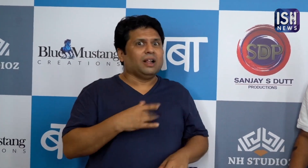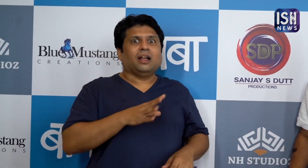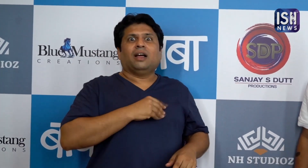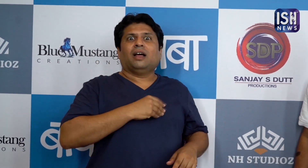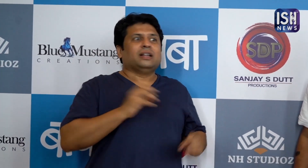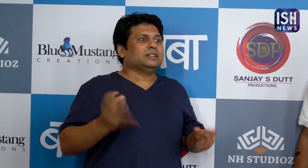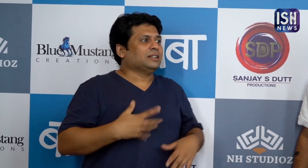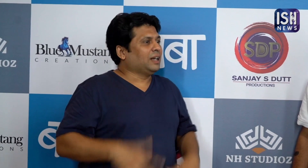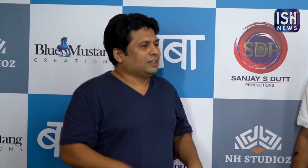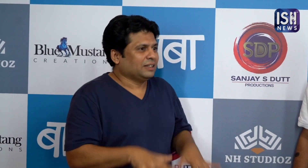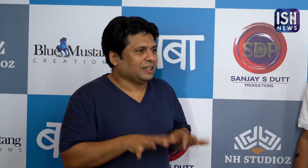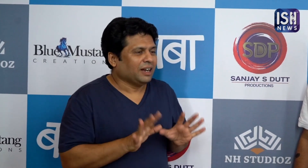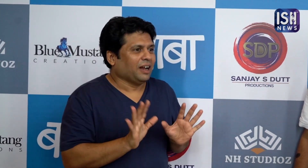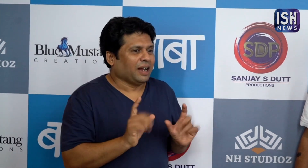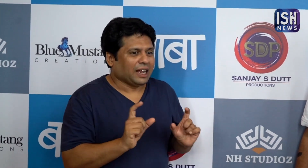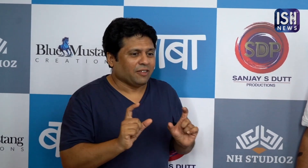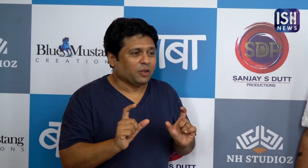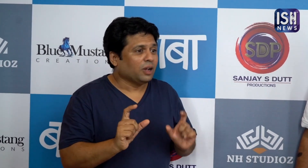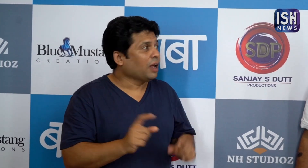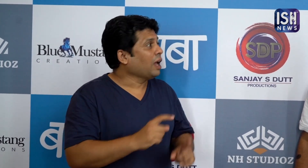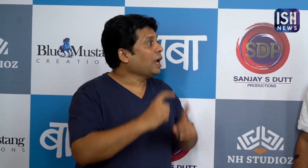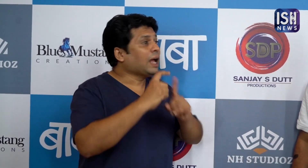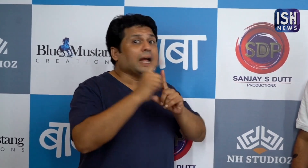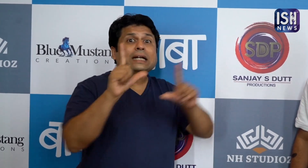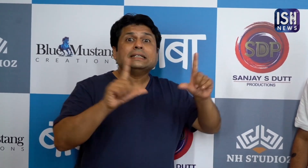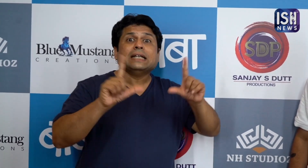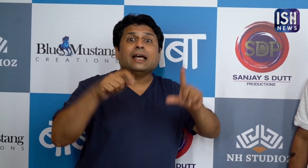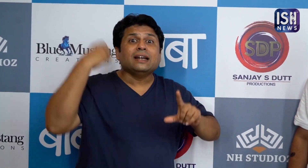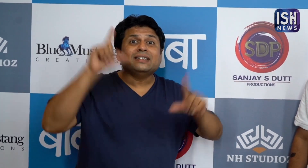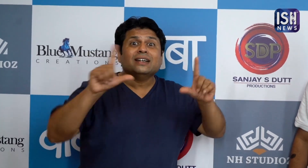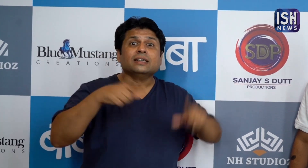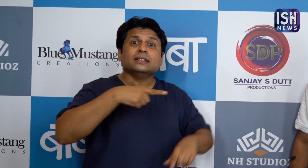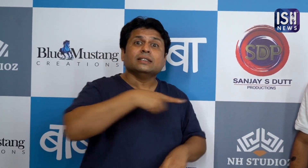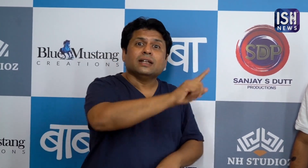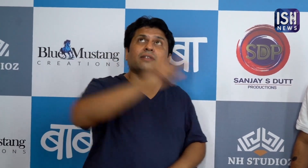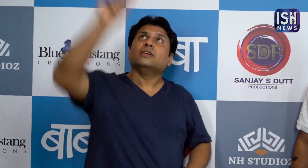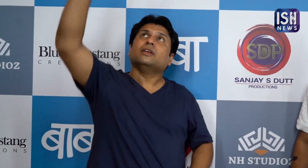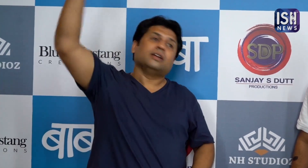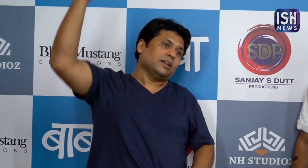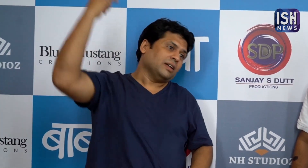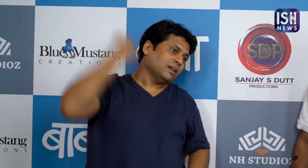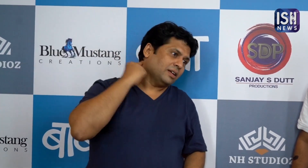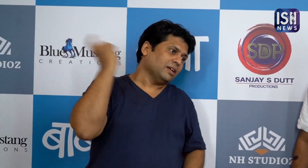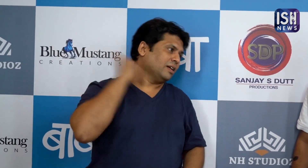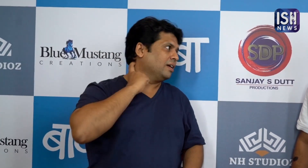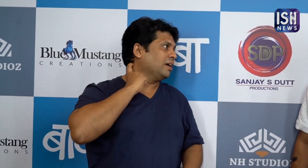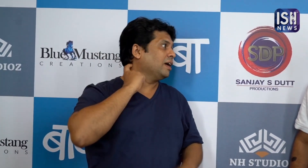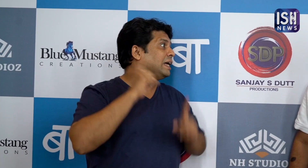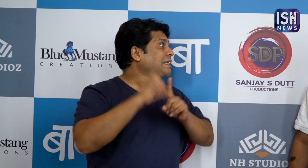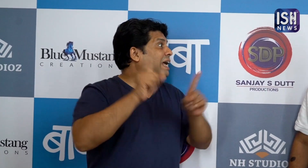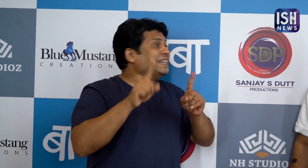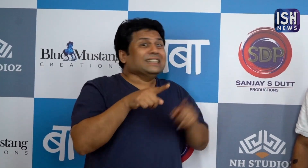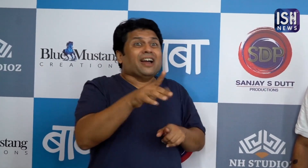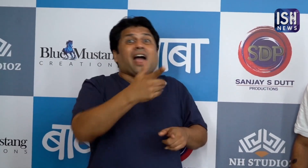I was so afraid. I then became extremely cautious. Director himself was bitten on the neck by a scorpion.